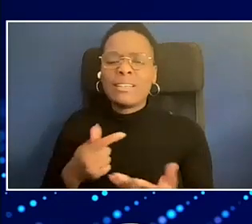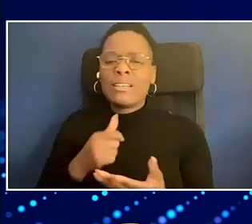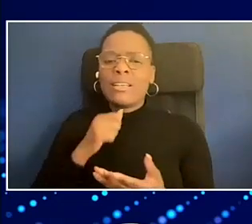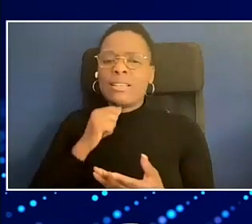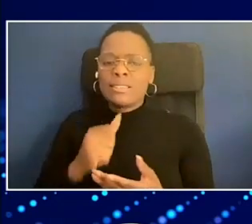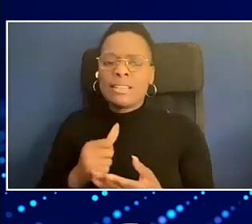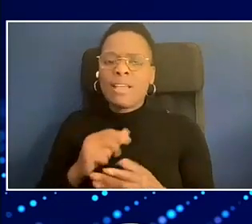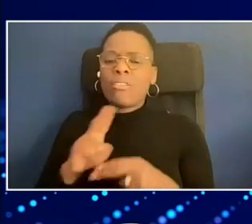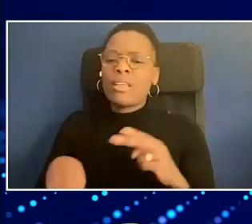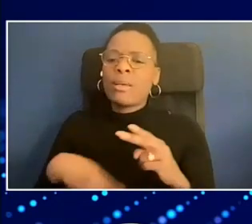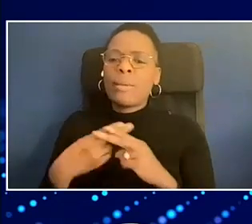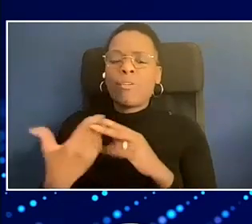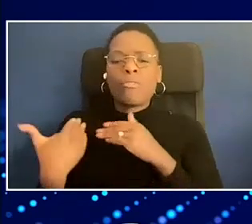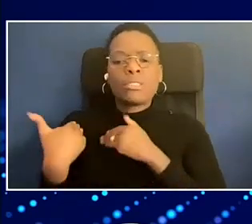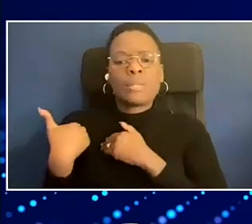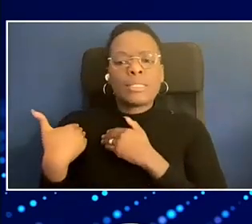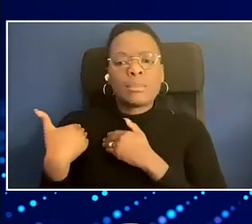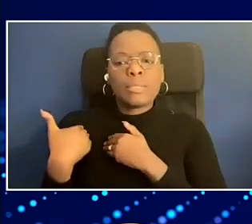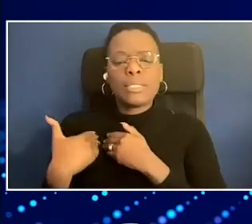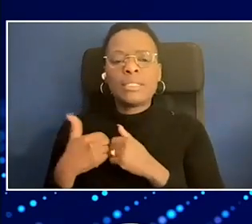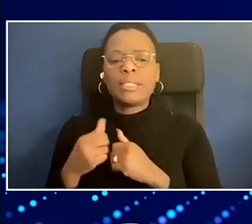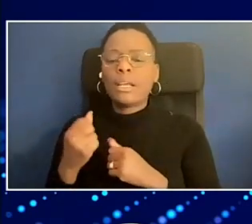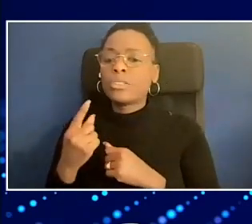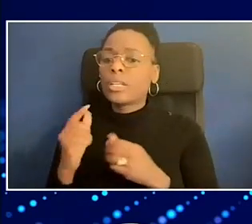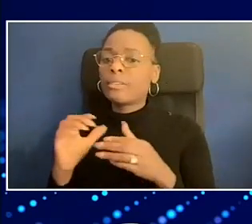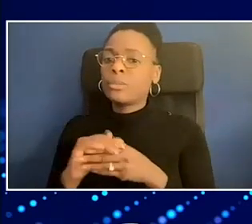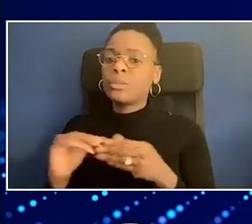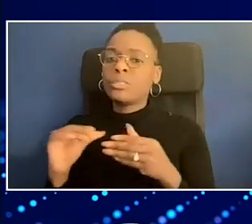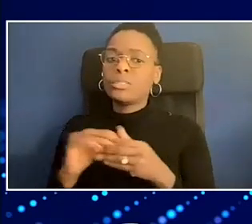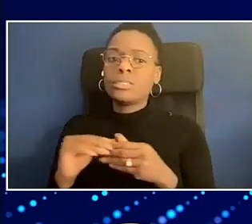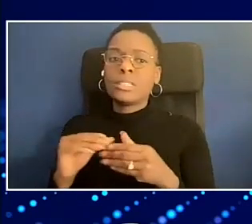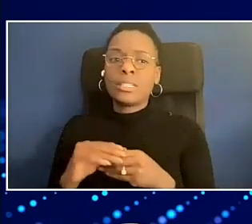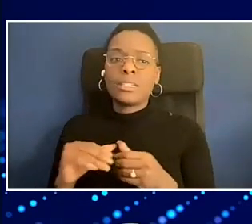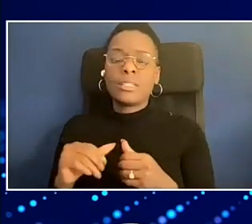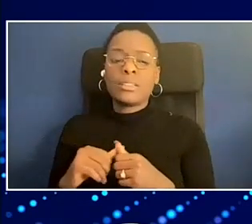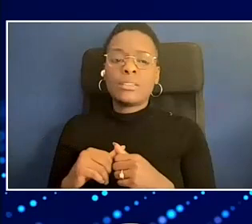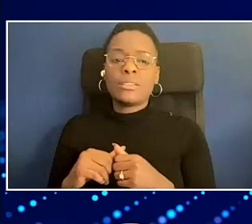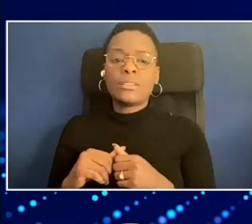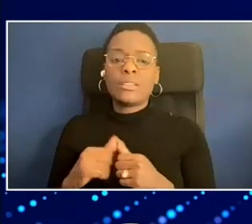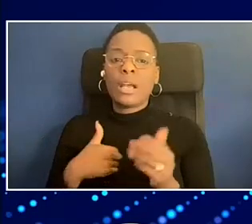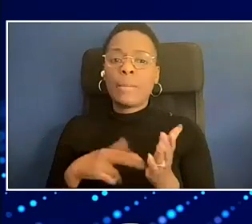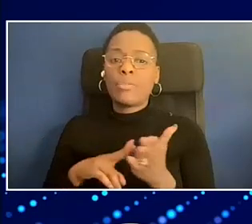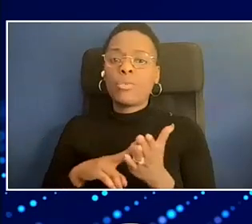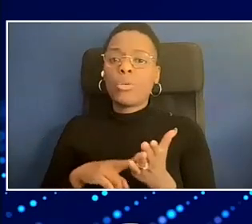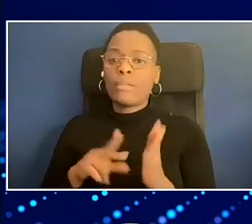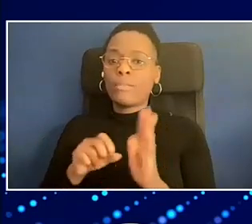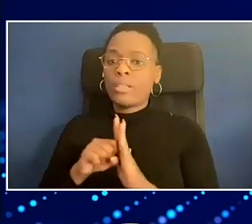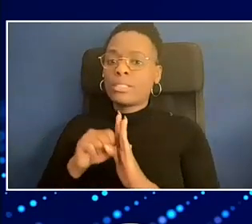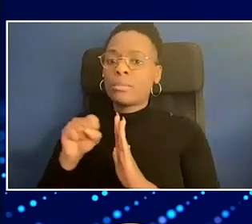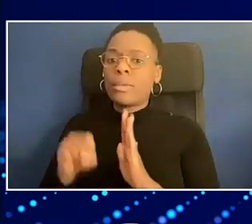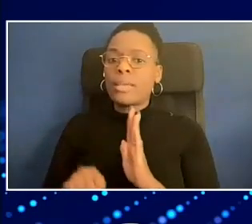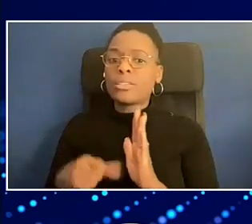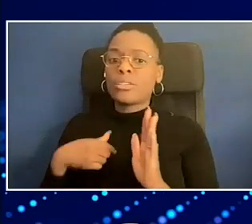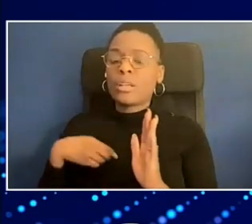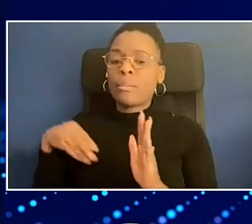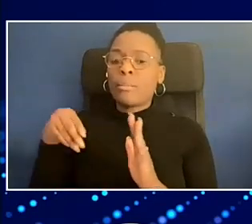I mean responsibility, I can understand if you say, you know, the school, I'm enrolling for a semester and I'm paying for that semester. And I understand that